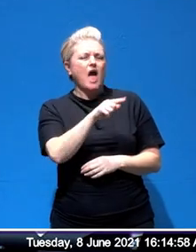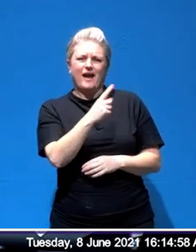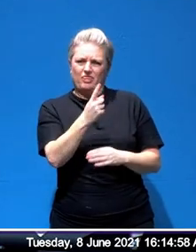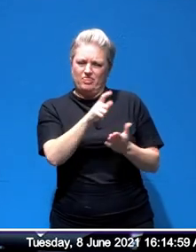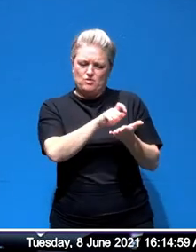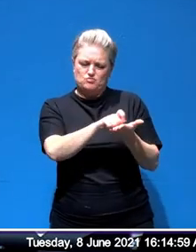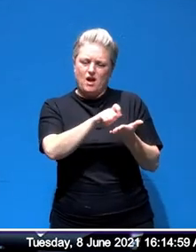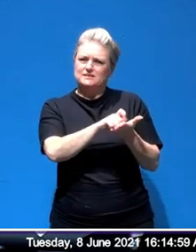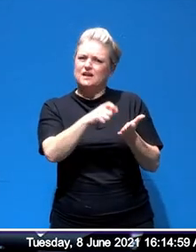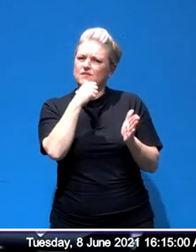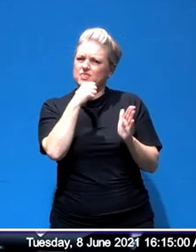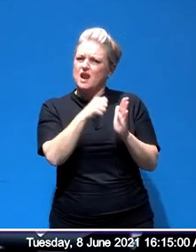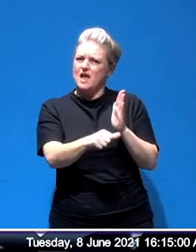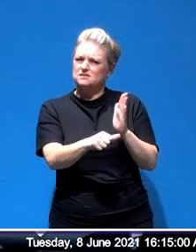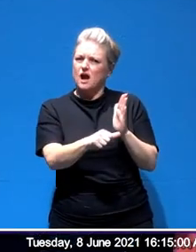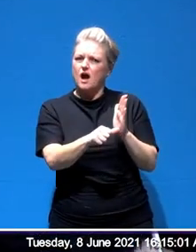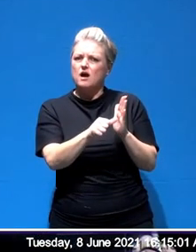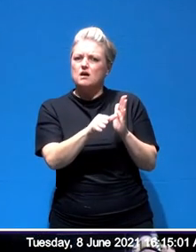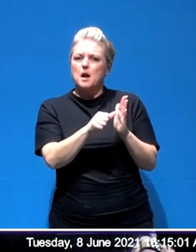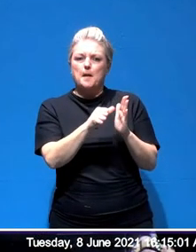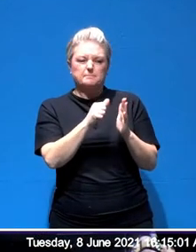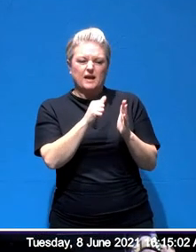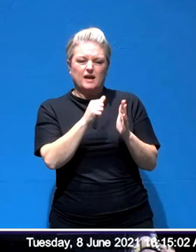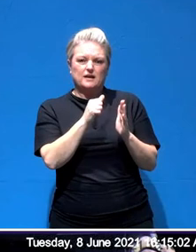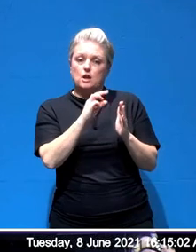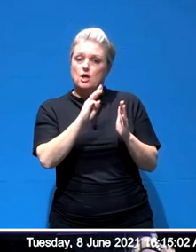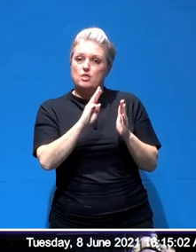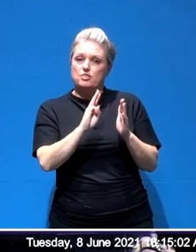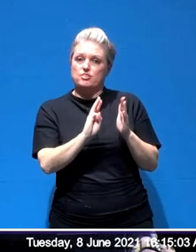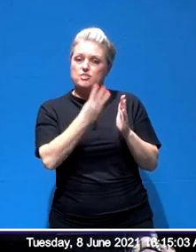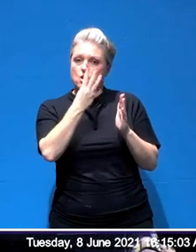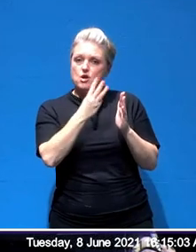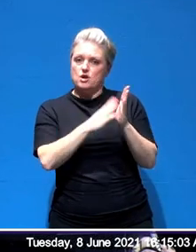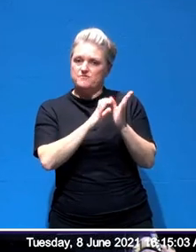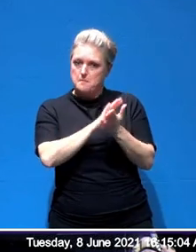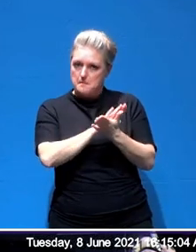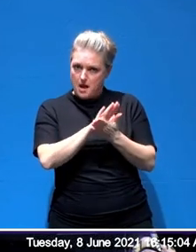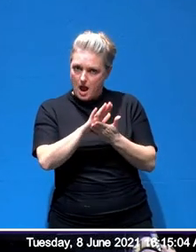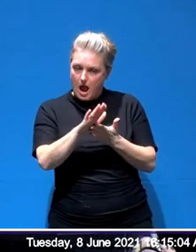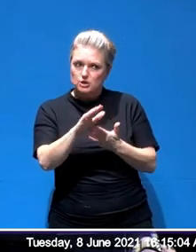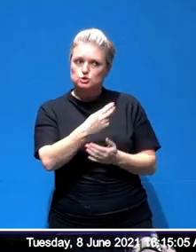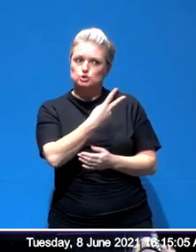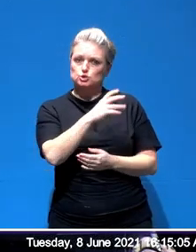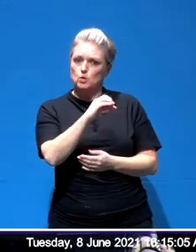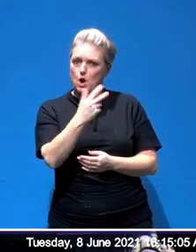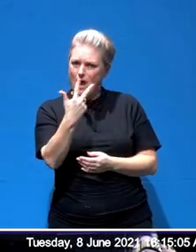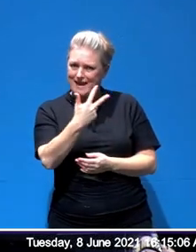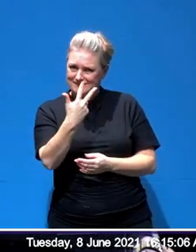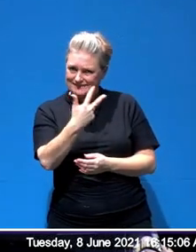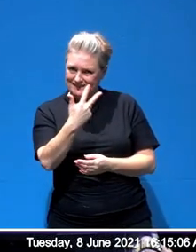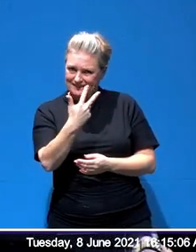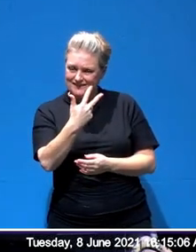sent to Victoria and James on 3 March 2018, the re-appointment of her into a